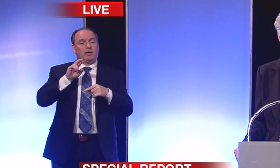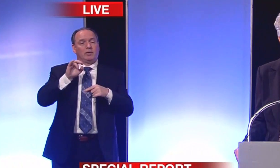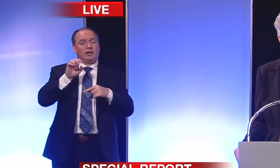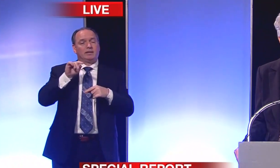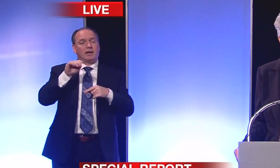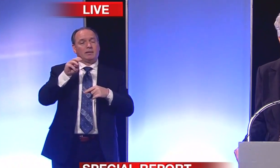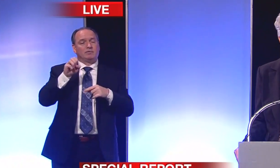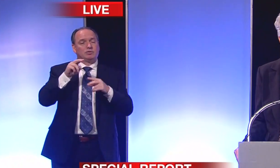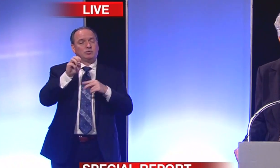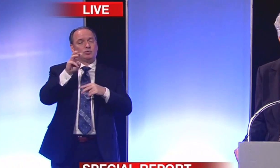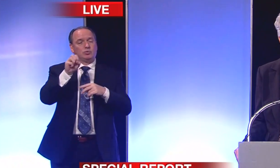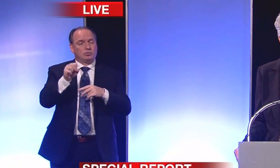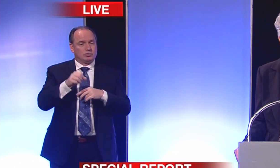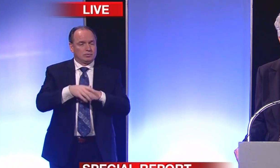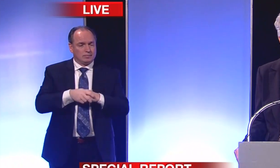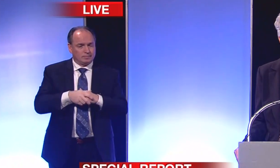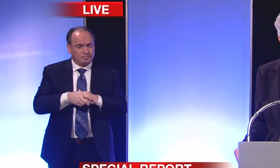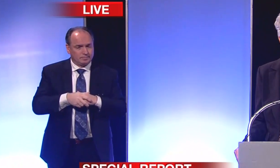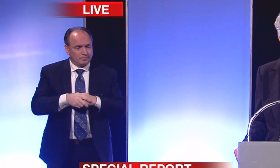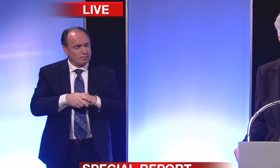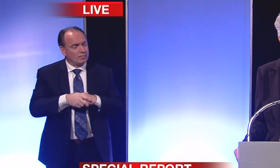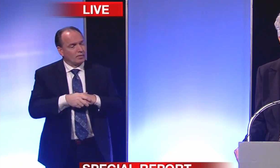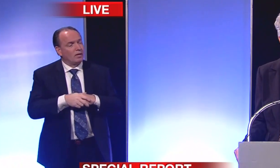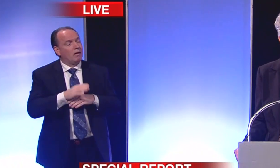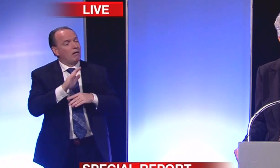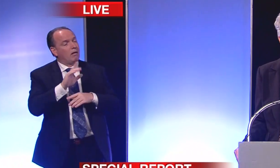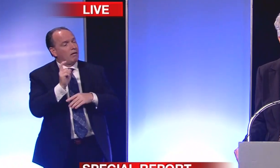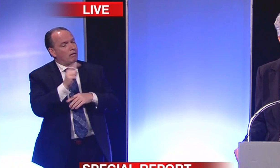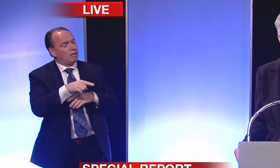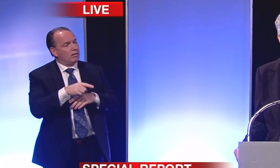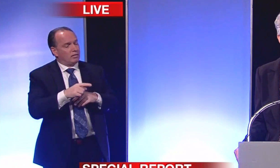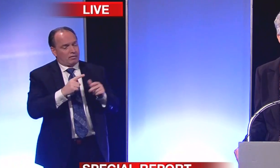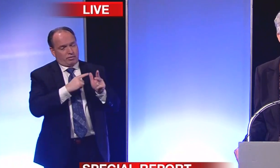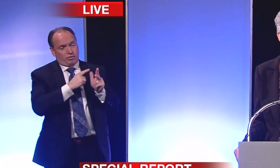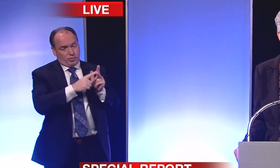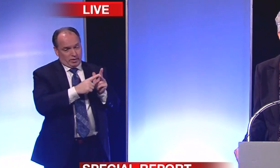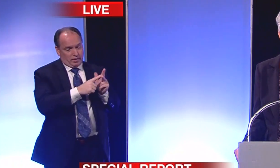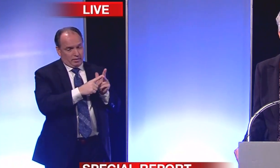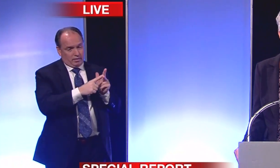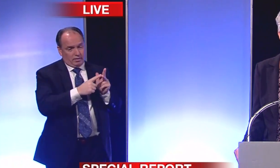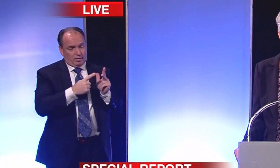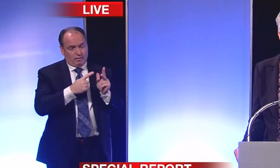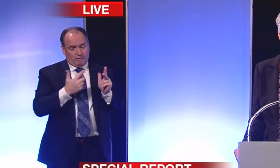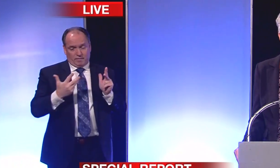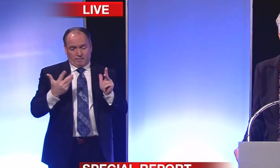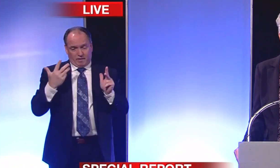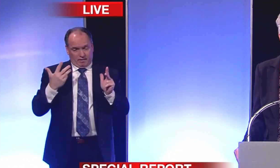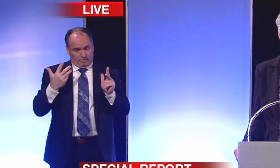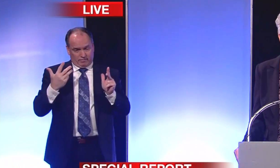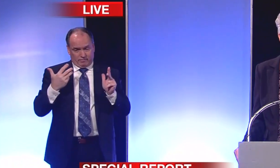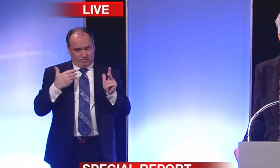EVERYONE CAN HEAR THE OTHER QUESTIONS AND ANSWERS. THANK YOU. I'M TO GO BACK TO ERIE TIMES